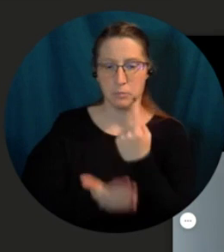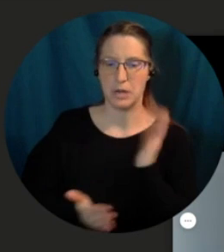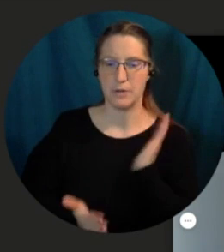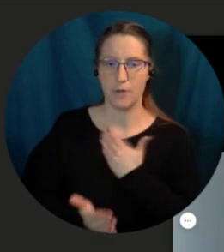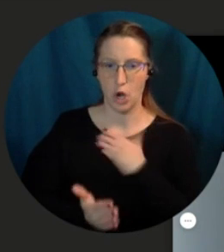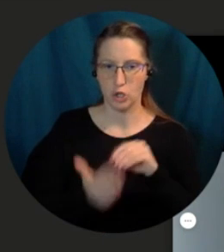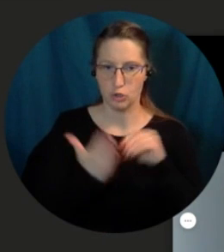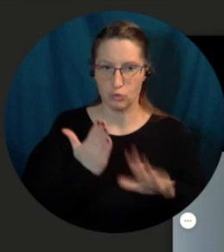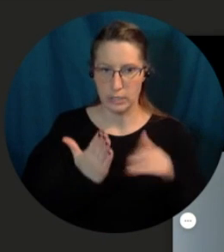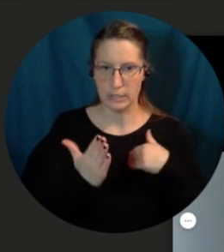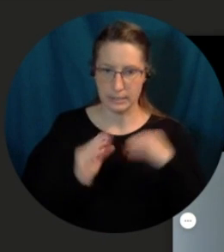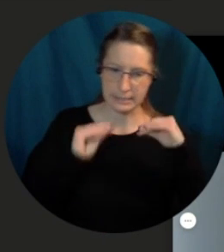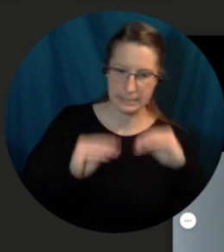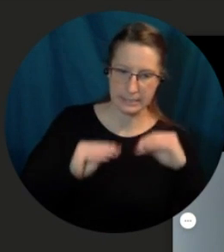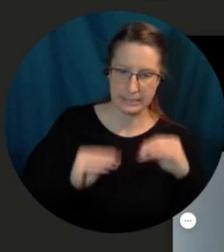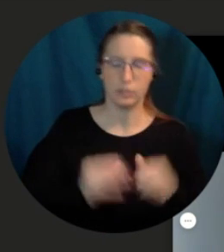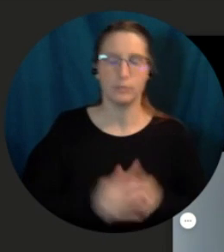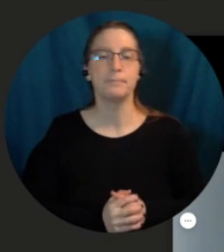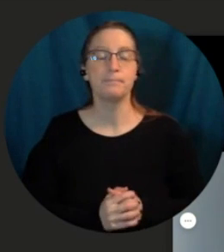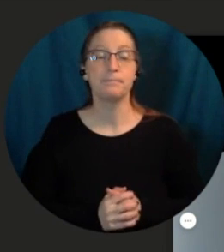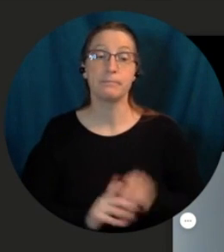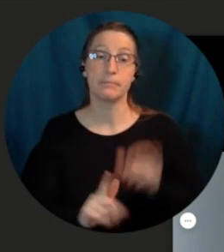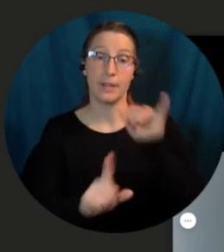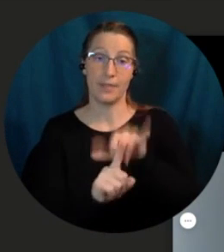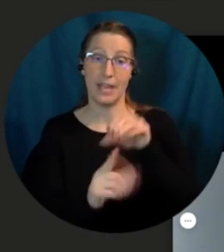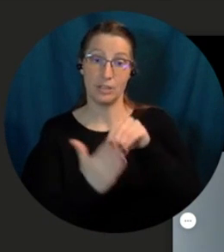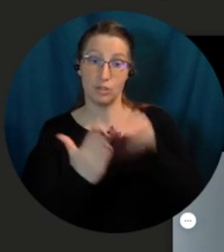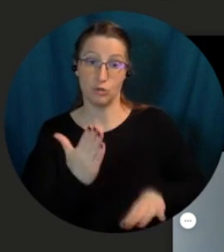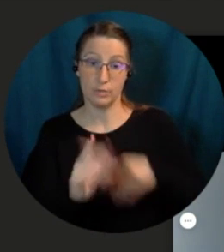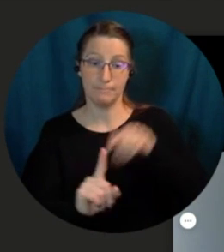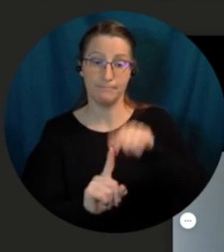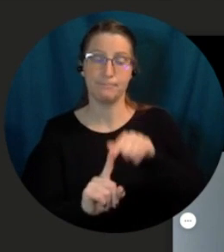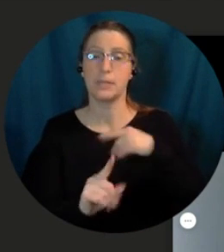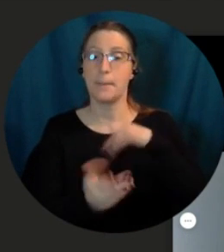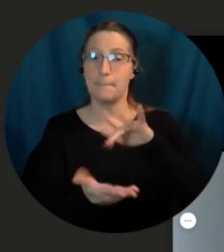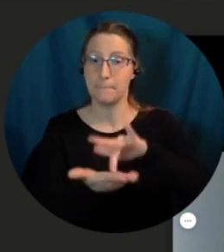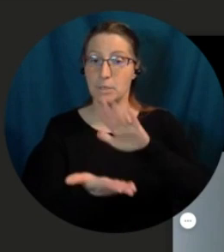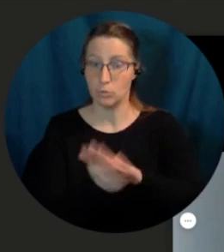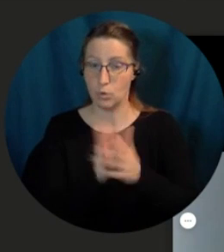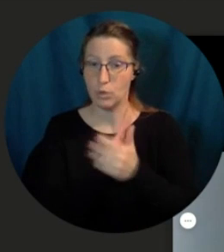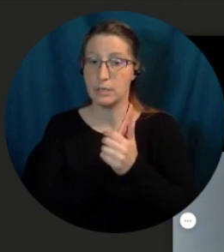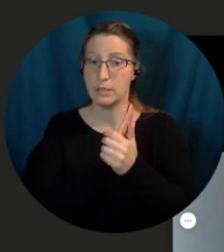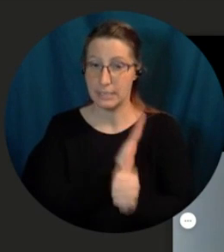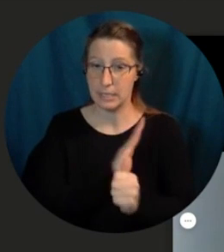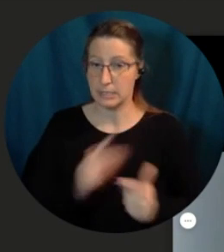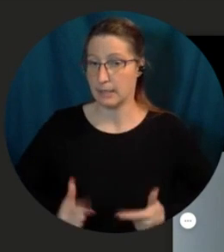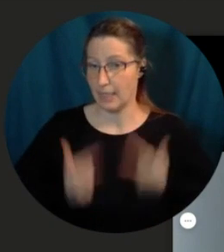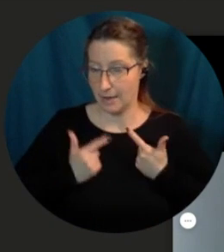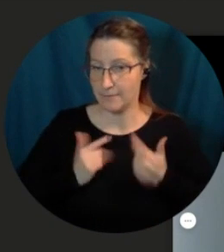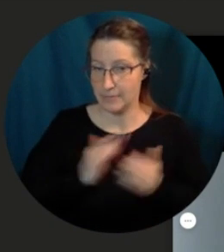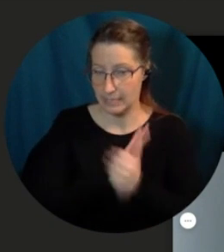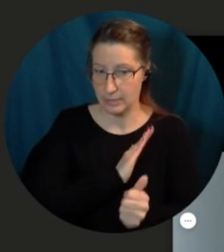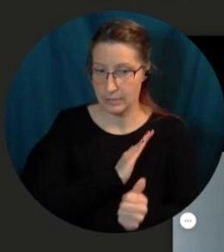Our student is a middle school lifeskills student who has Charge syndrome.